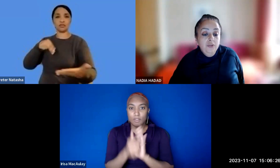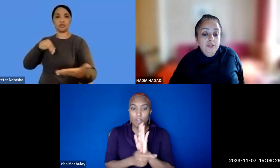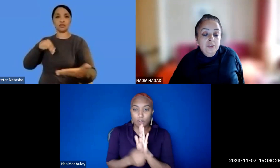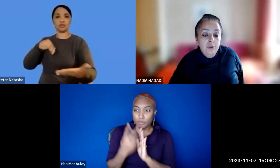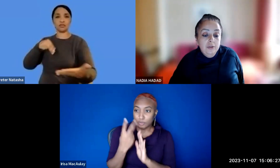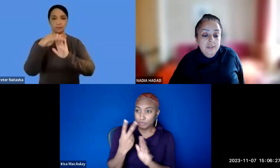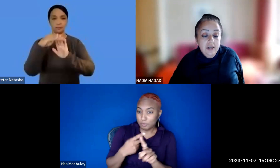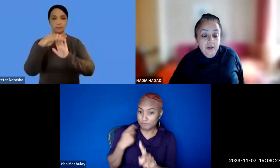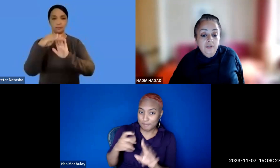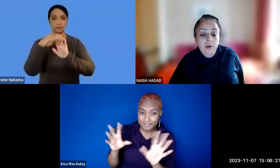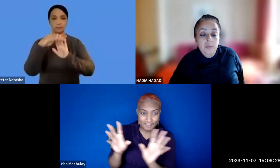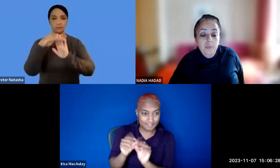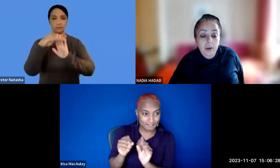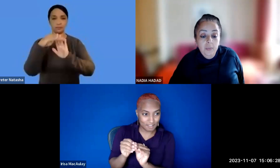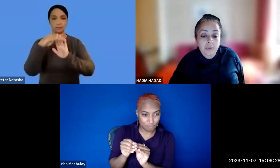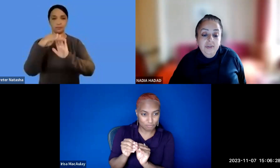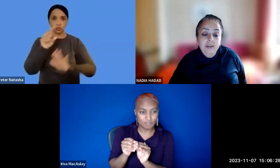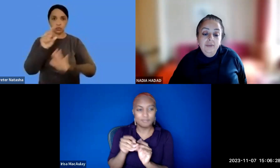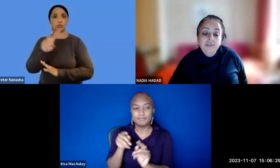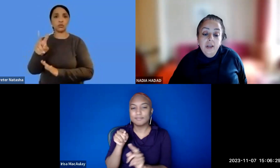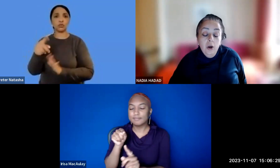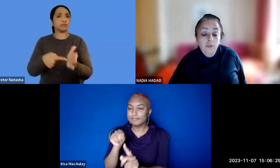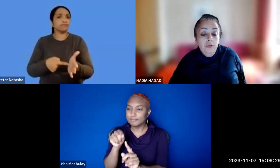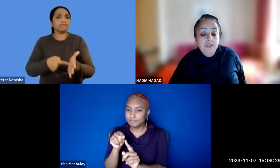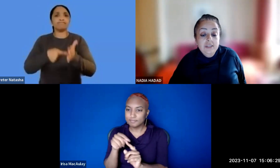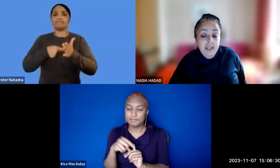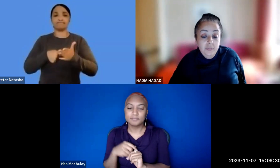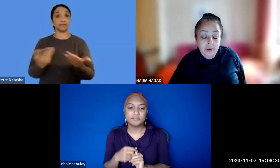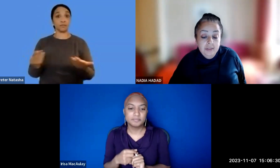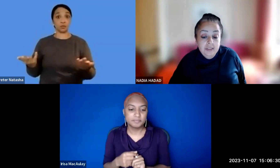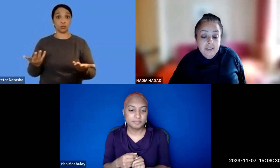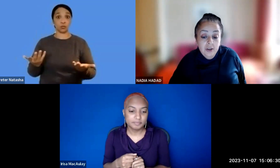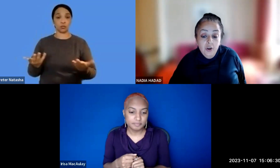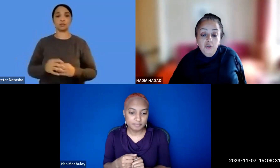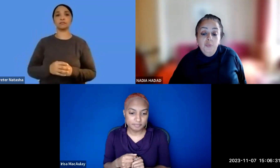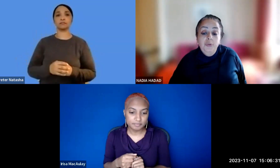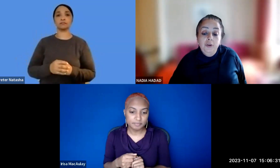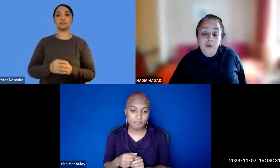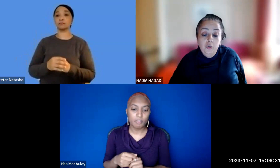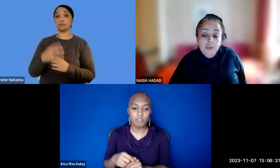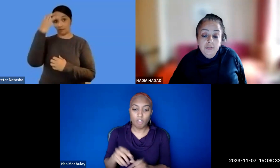underscores the imperative for State Parties to be inclusive